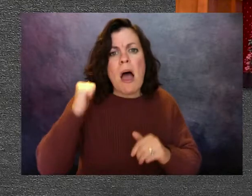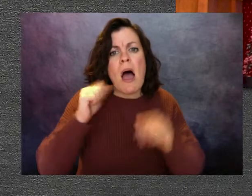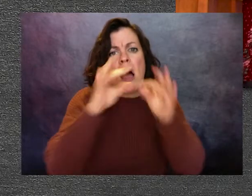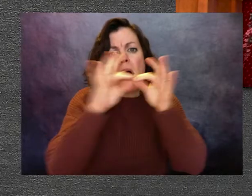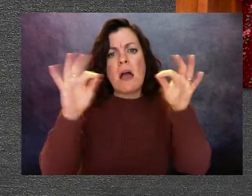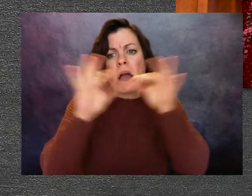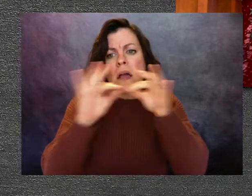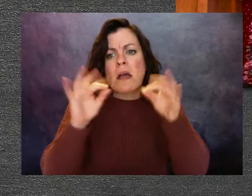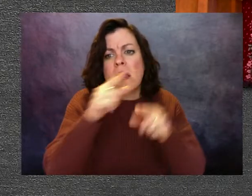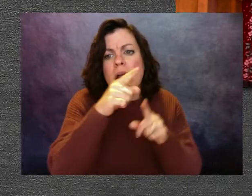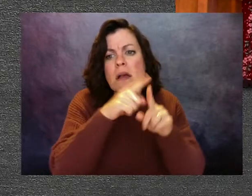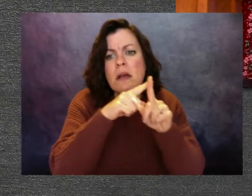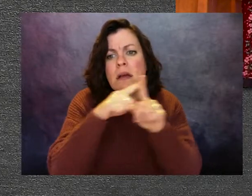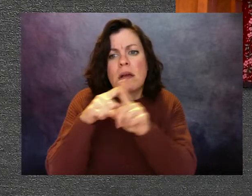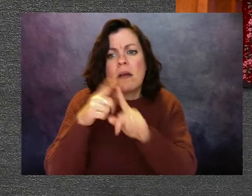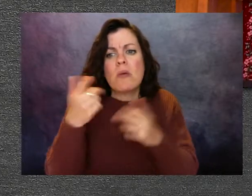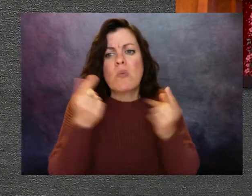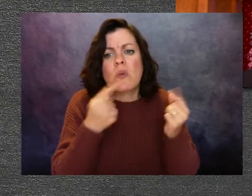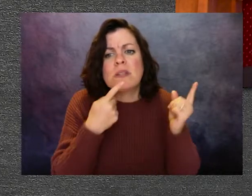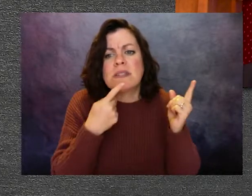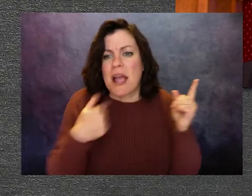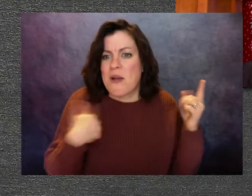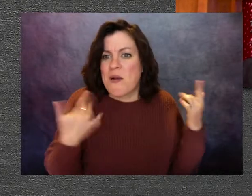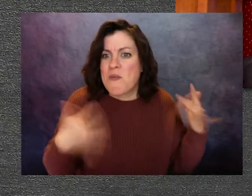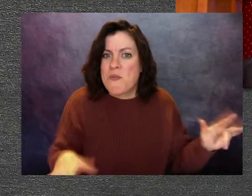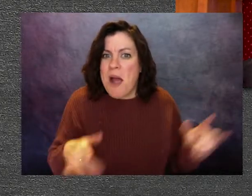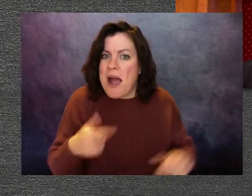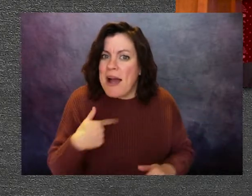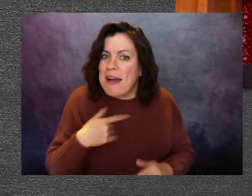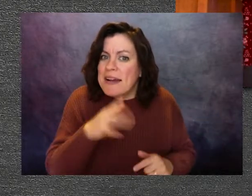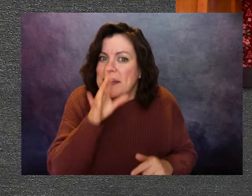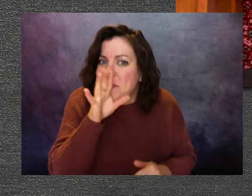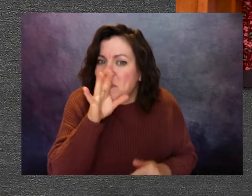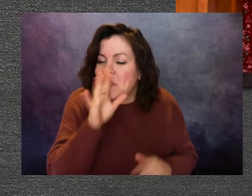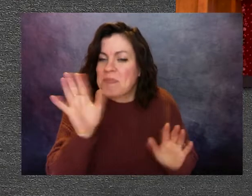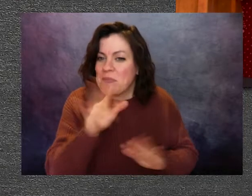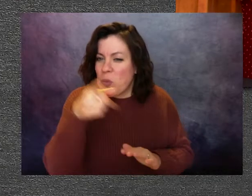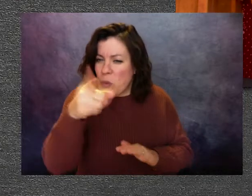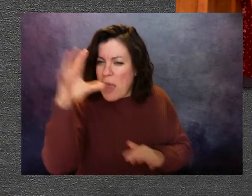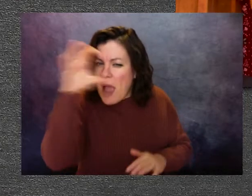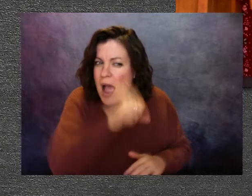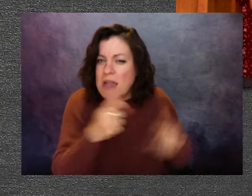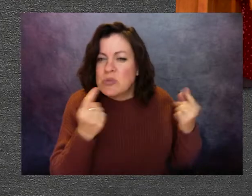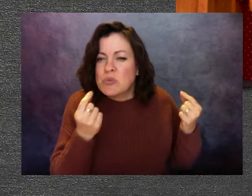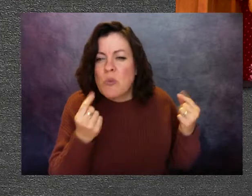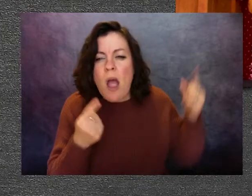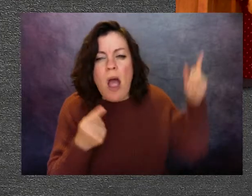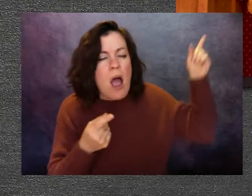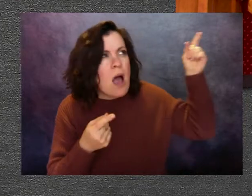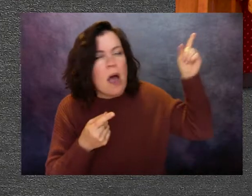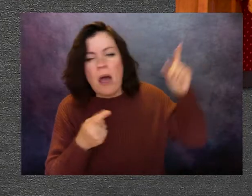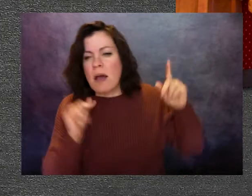I don't want to tell you because I want you to guess who in your community, that's a community helper that could help us,